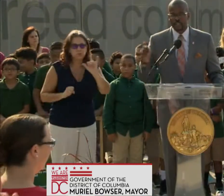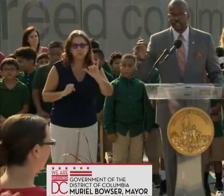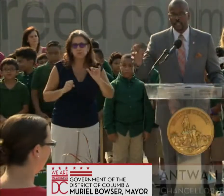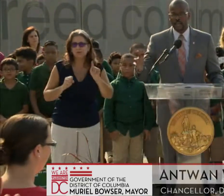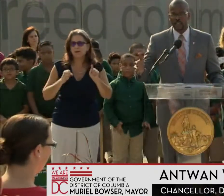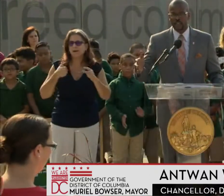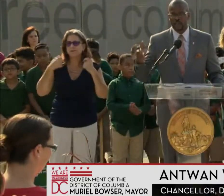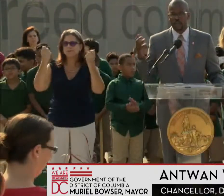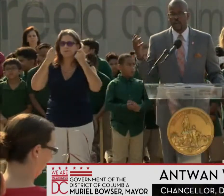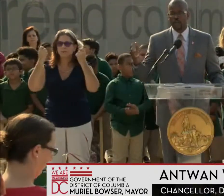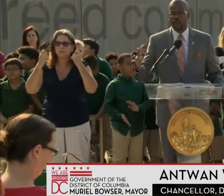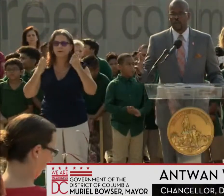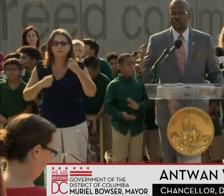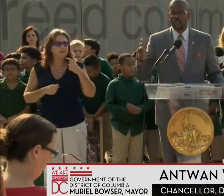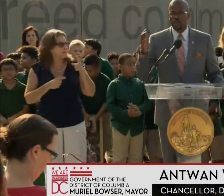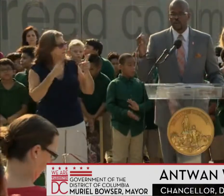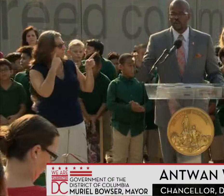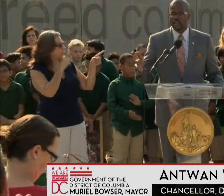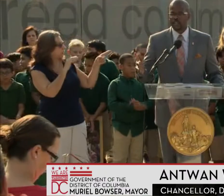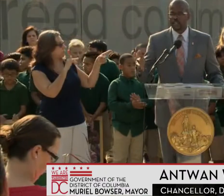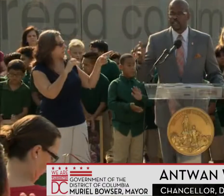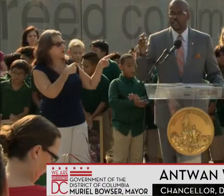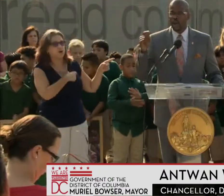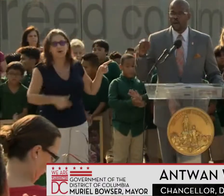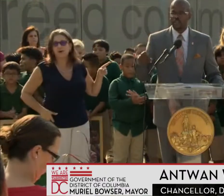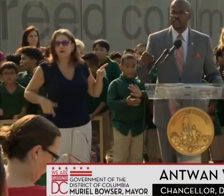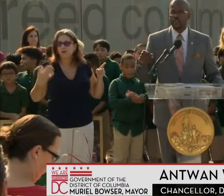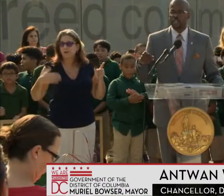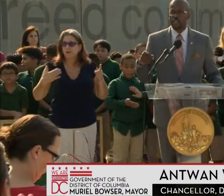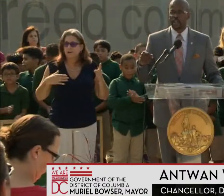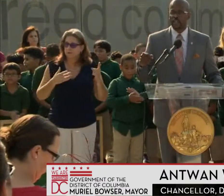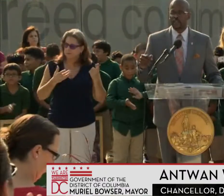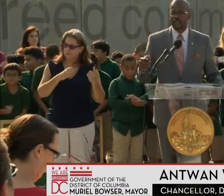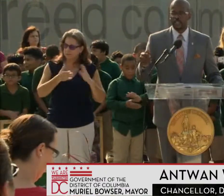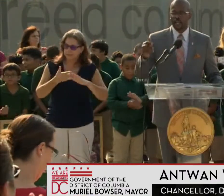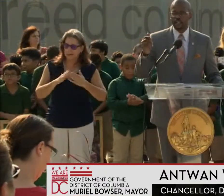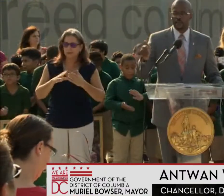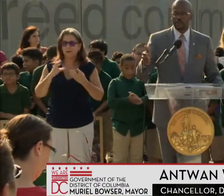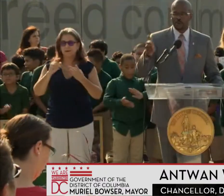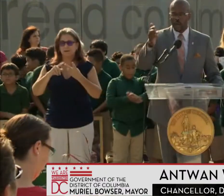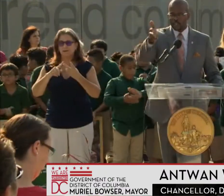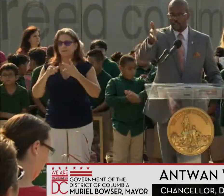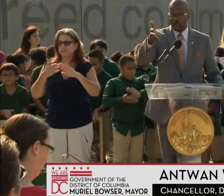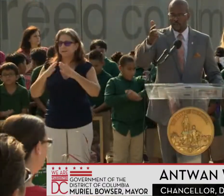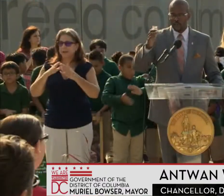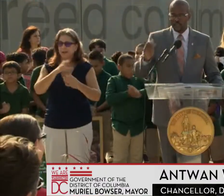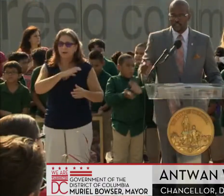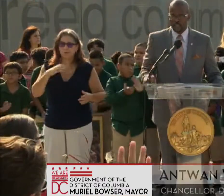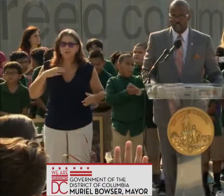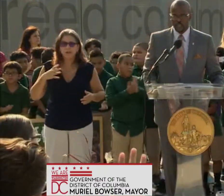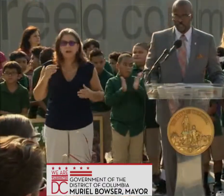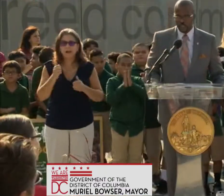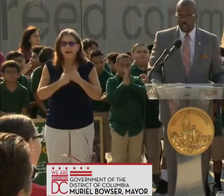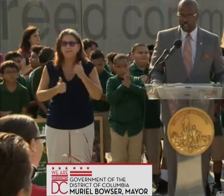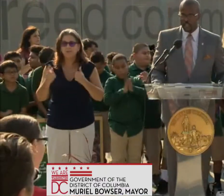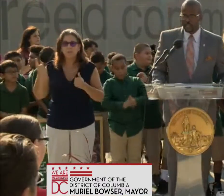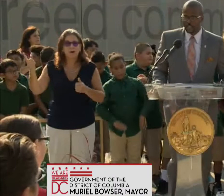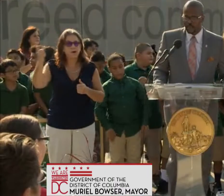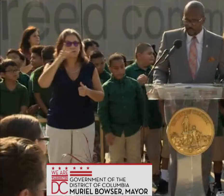City Council and all the folks who invested in our children's education we see councilmember Grasso here who leads the chair of the Education Committee